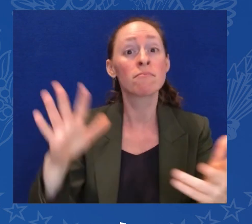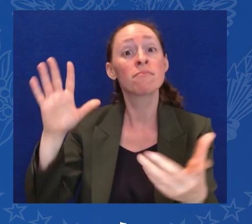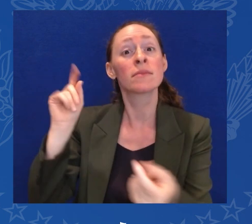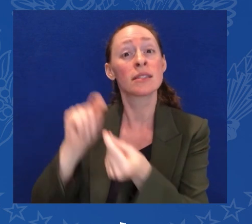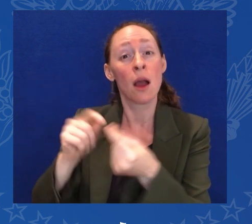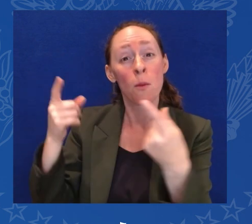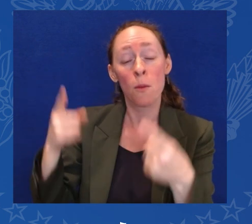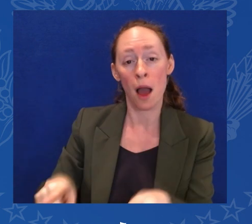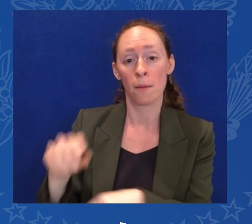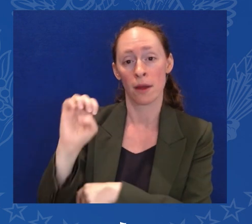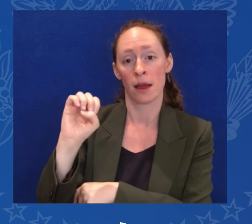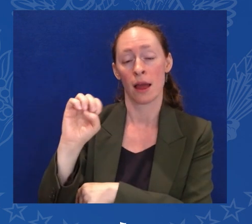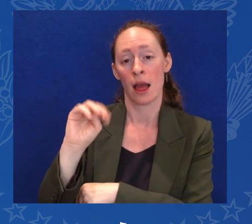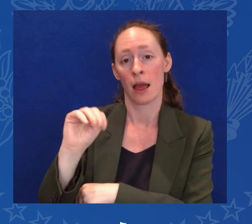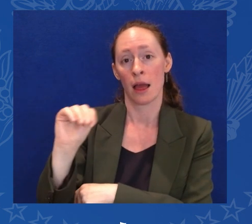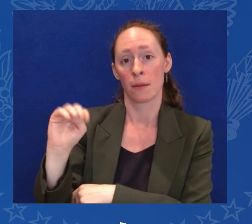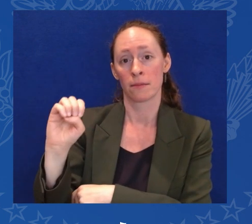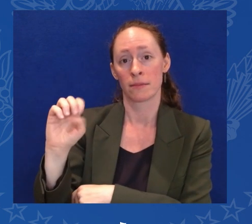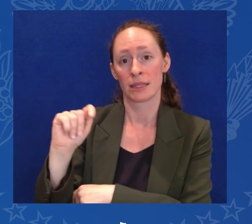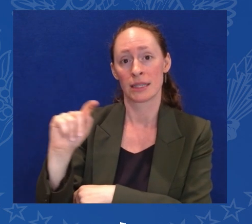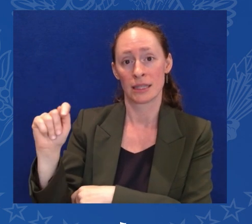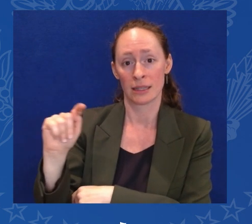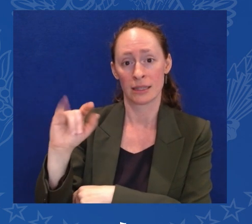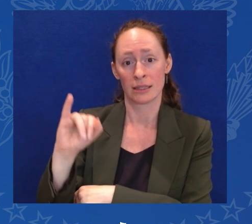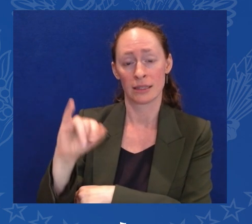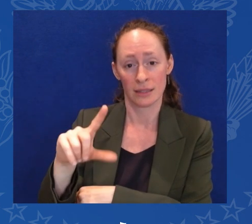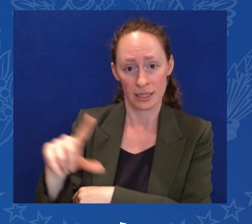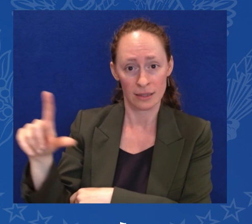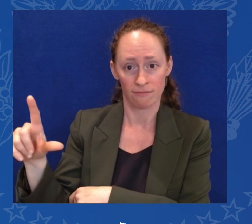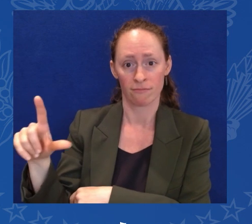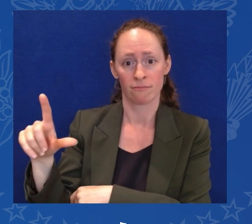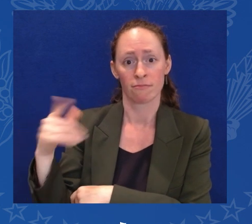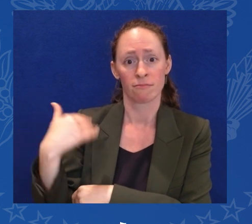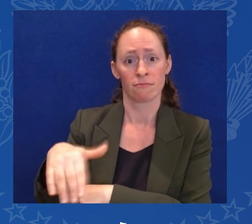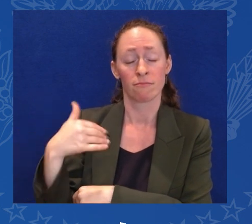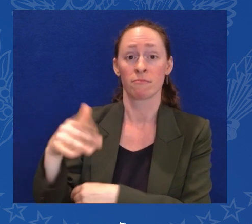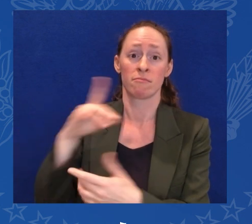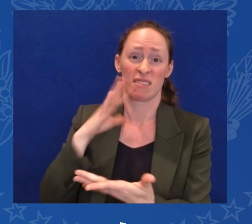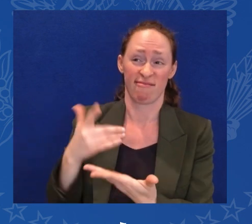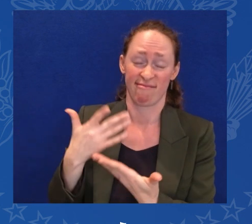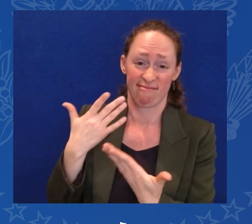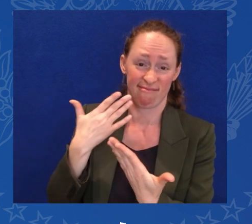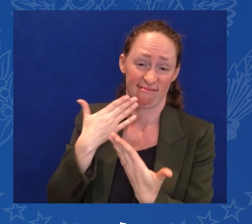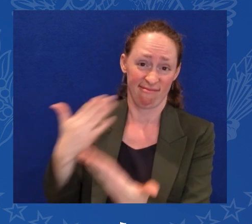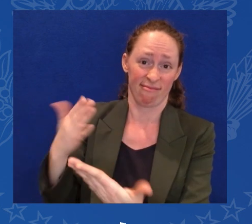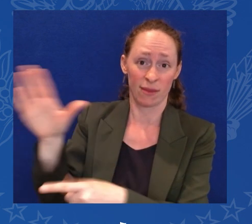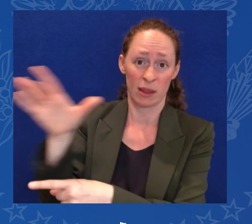and their stories continue to inspire our collective fight for justice.